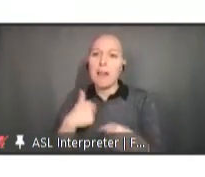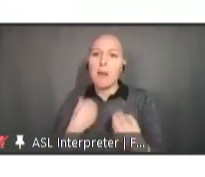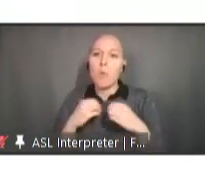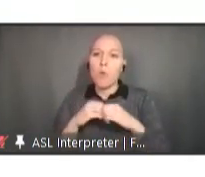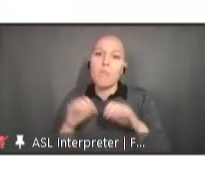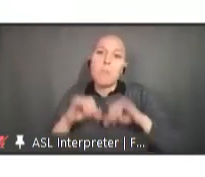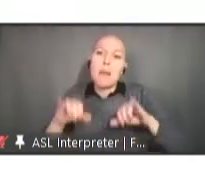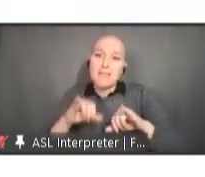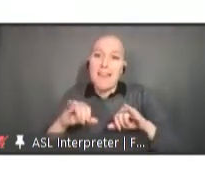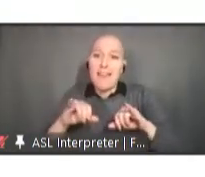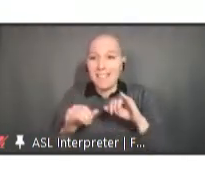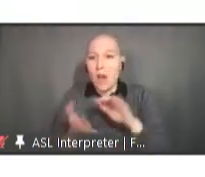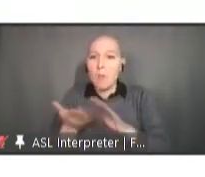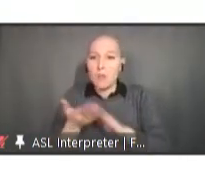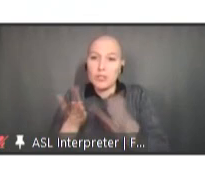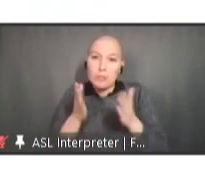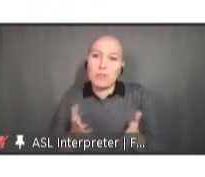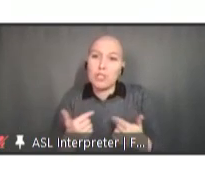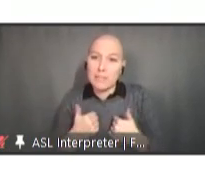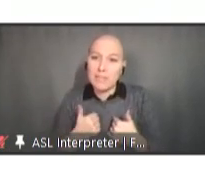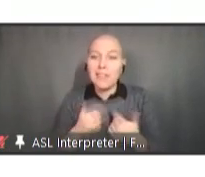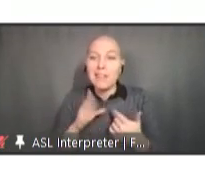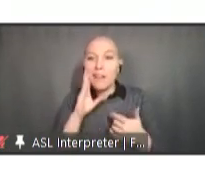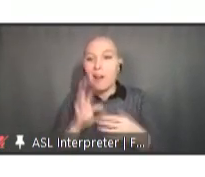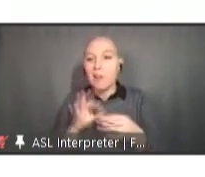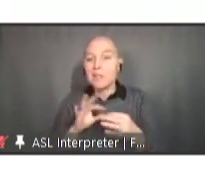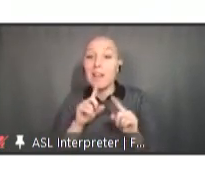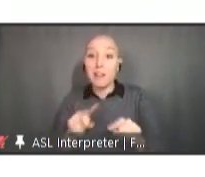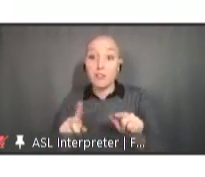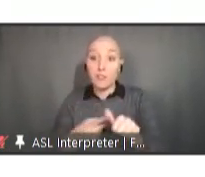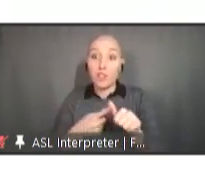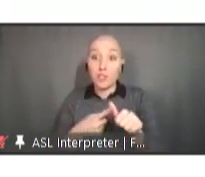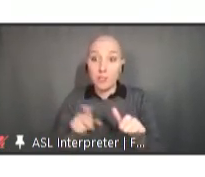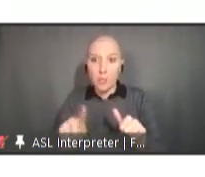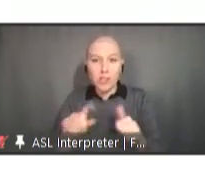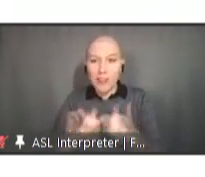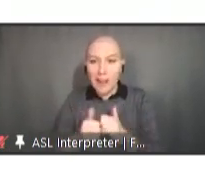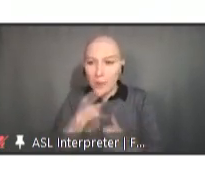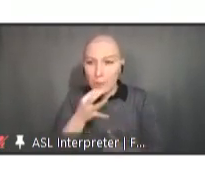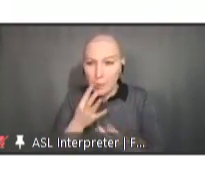So, I would say to answer your first question, I really -- I mean, with the work that we're doing,